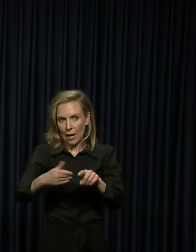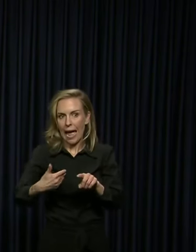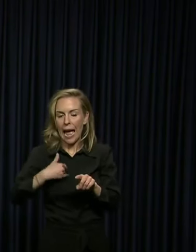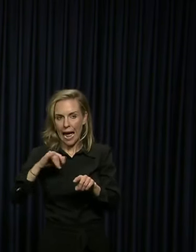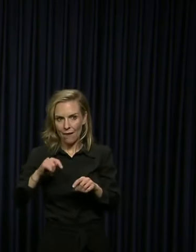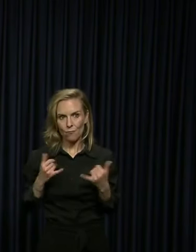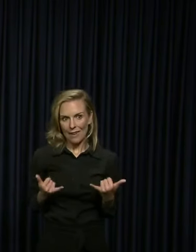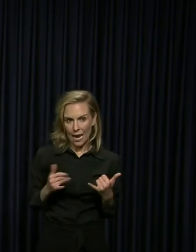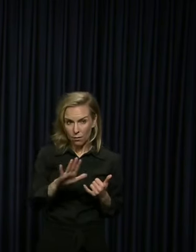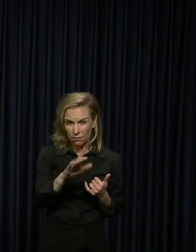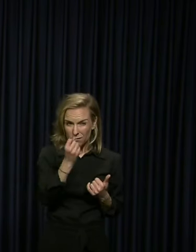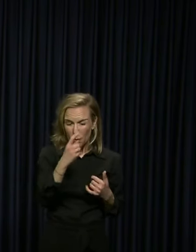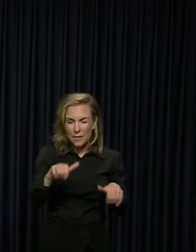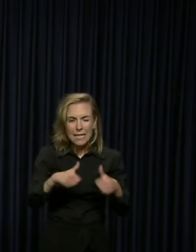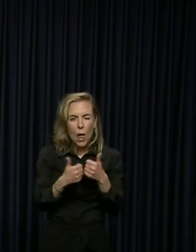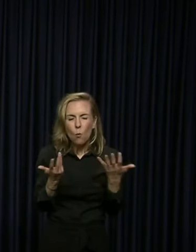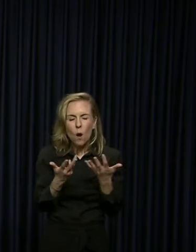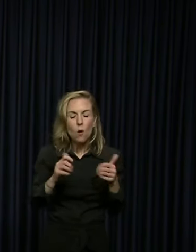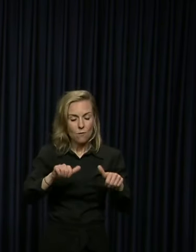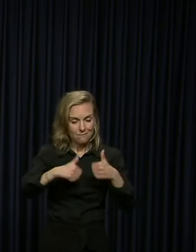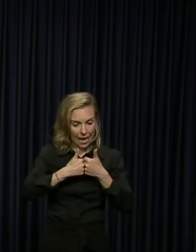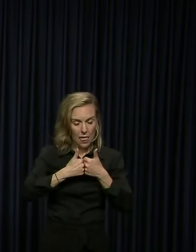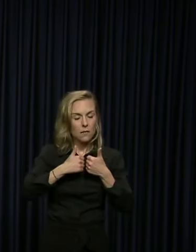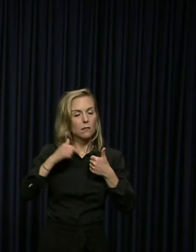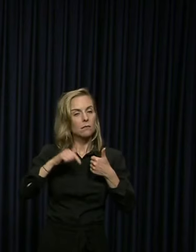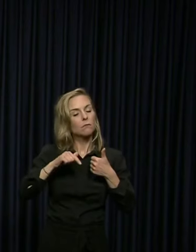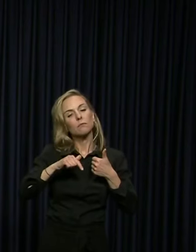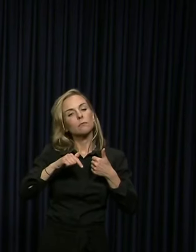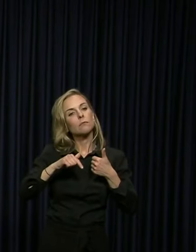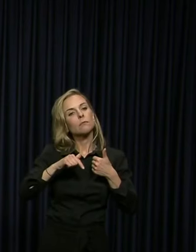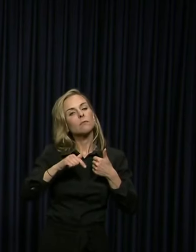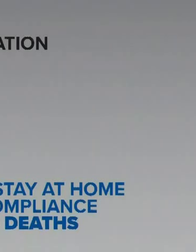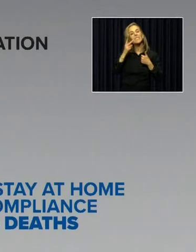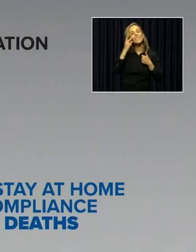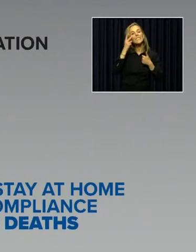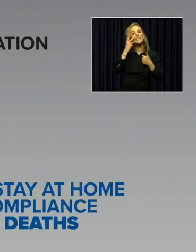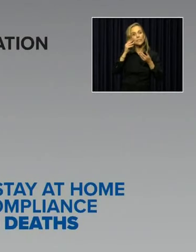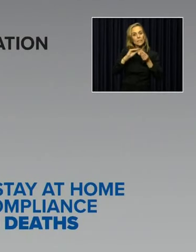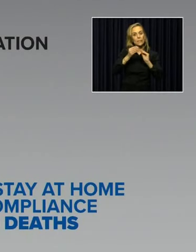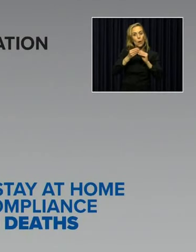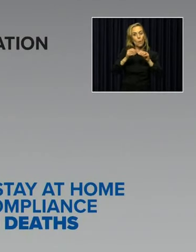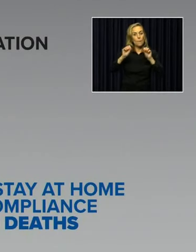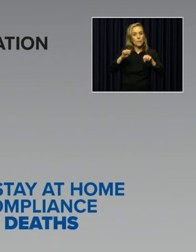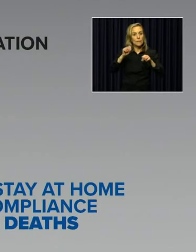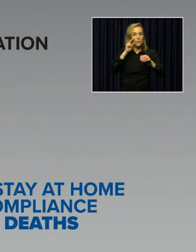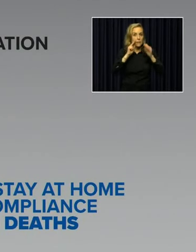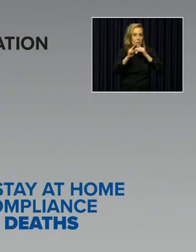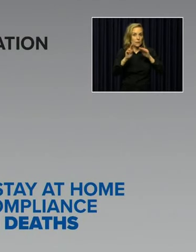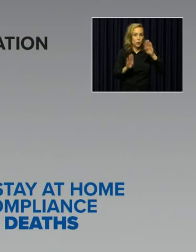POTENTIALLY AT HOME. SO TO EVERYBODY OUT THERE, THANK YOU. THANK YOU FOR WHAT YOU'RE